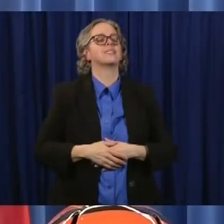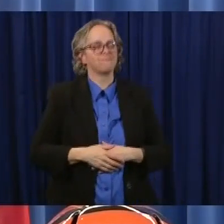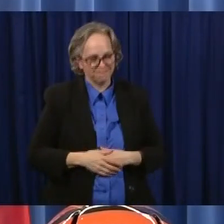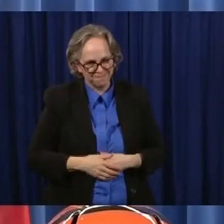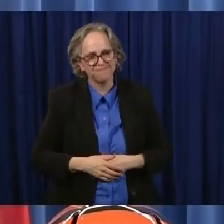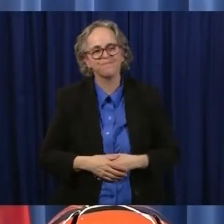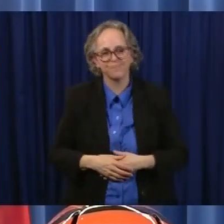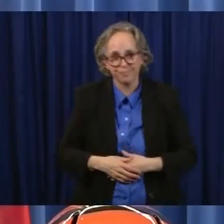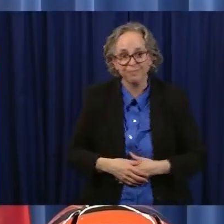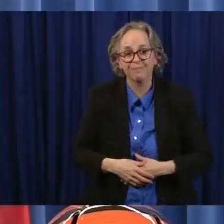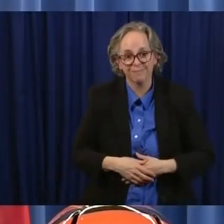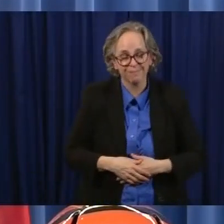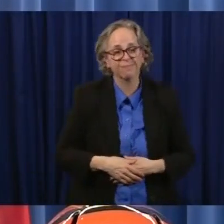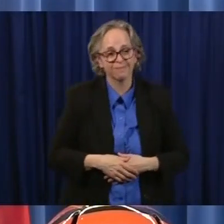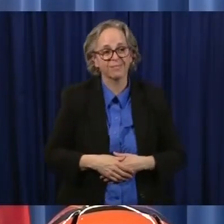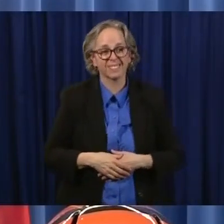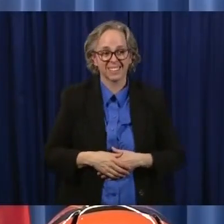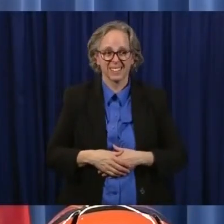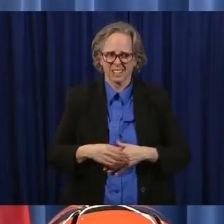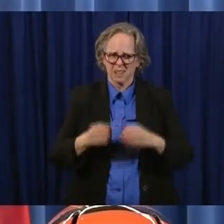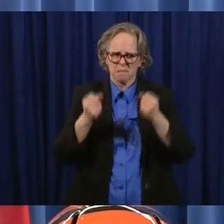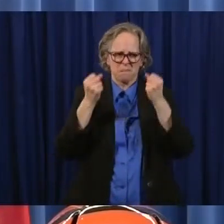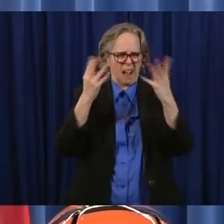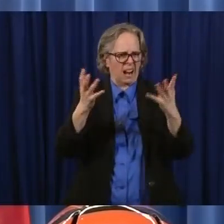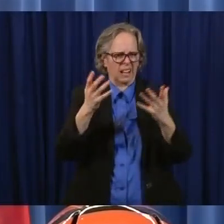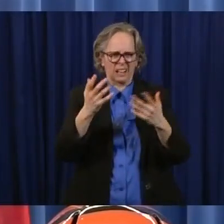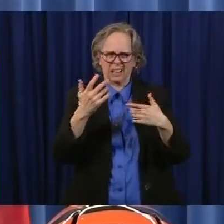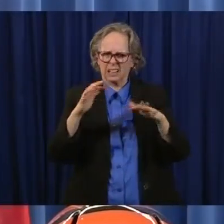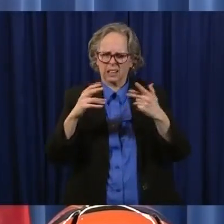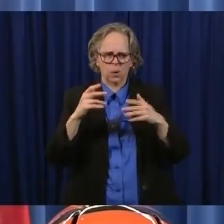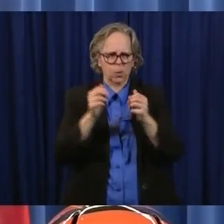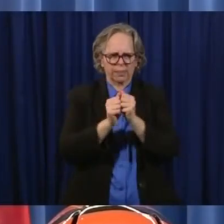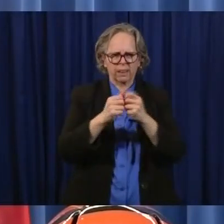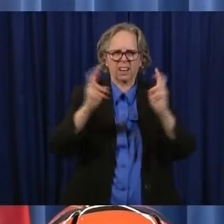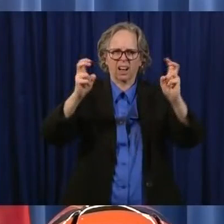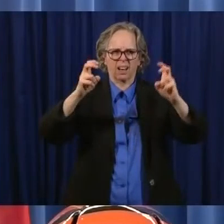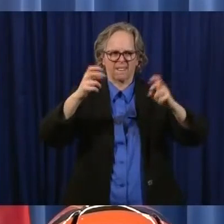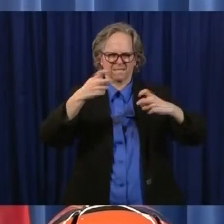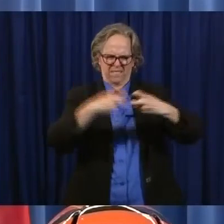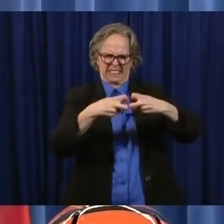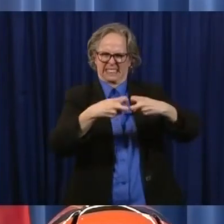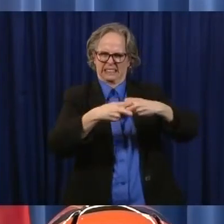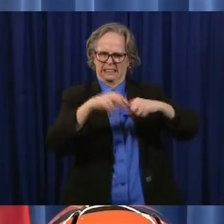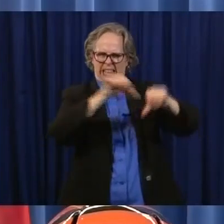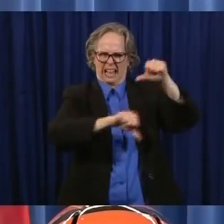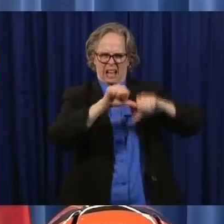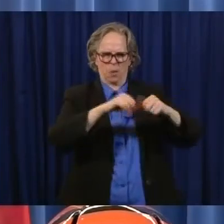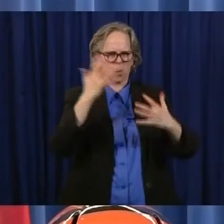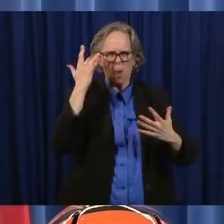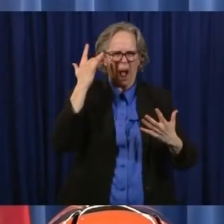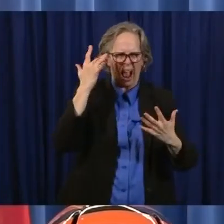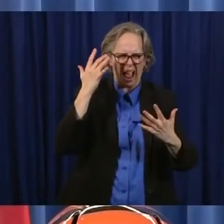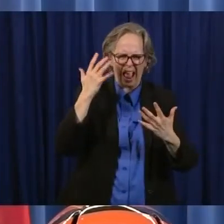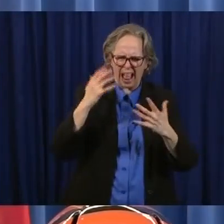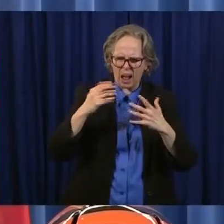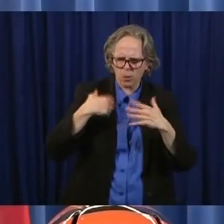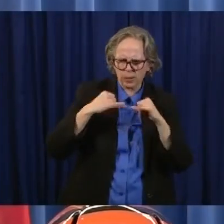FOR PEOPLE SHOULD BE A PART AND HOW A MASK PLAYS INTO ALL OF THAT?